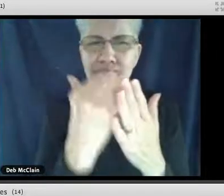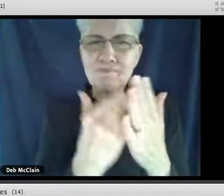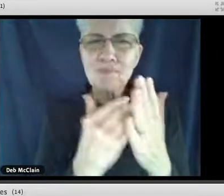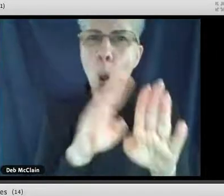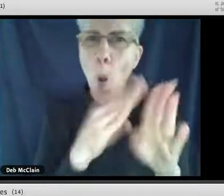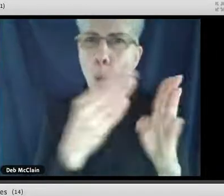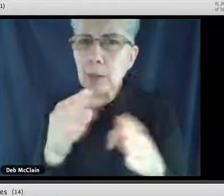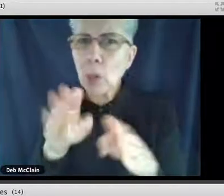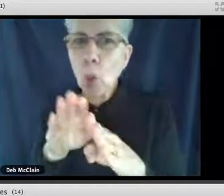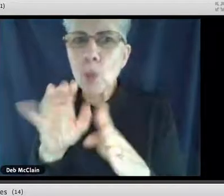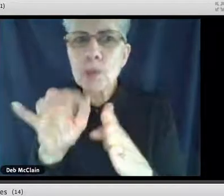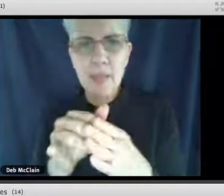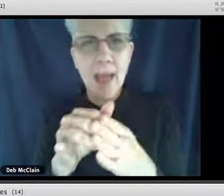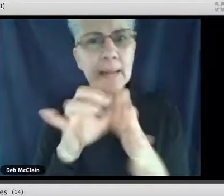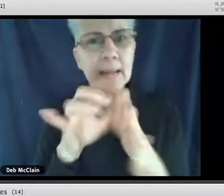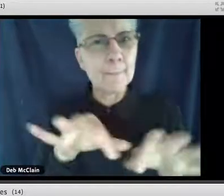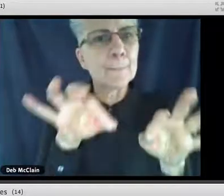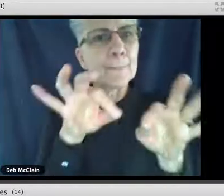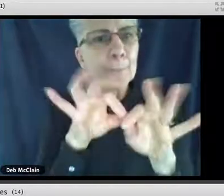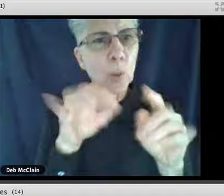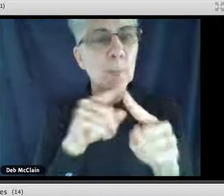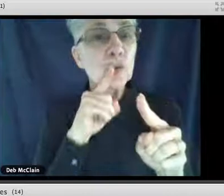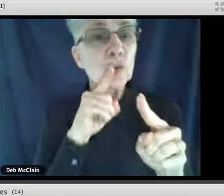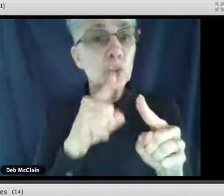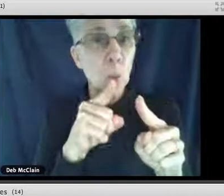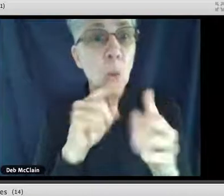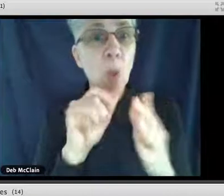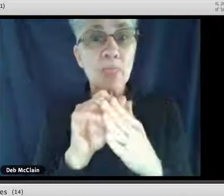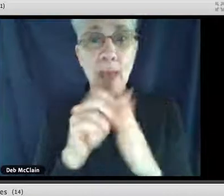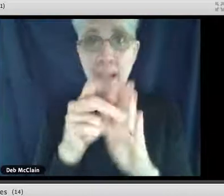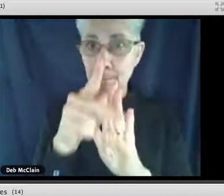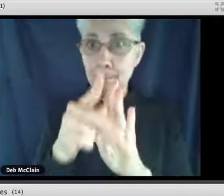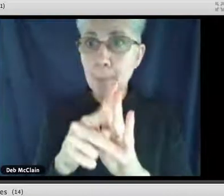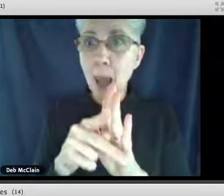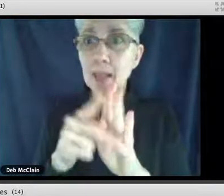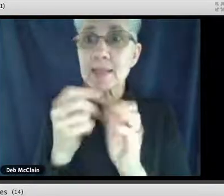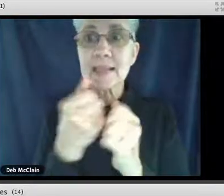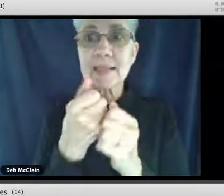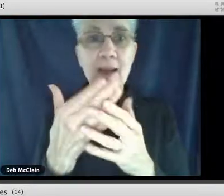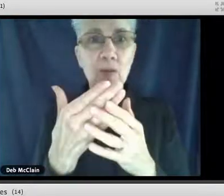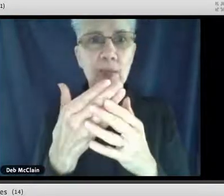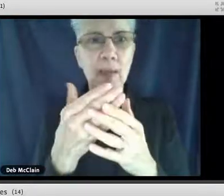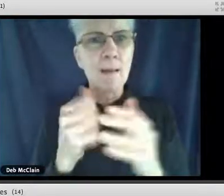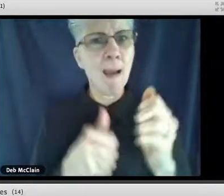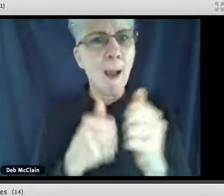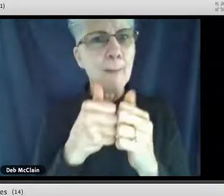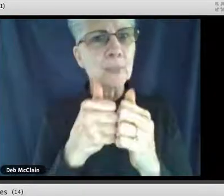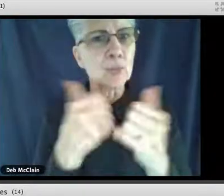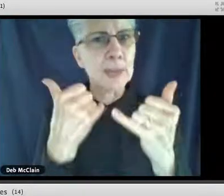and it's really important to make sure our policies and everything are up-to-date per moment on our website,